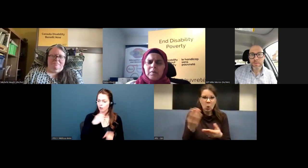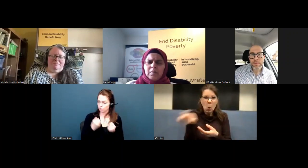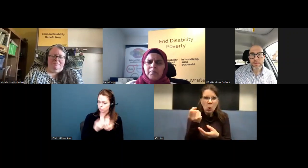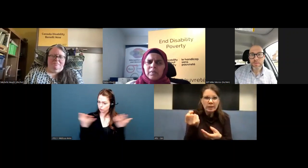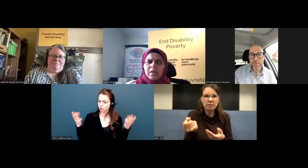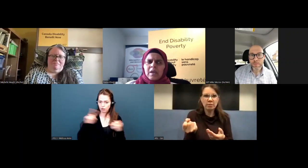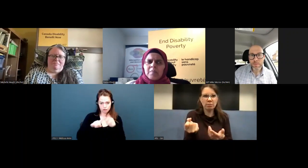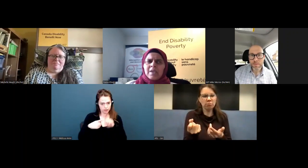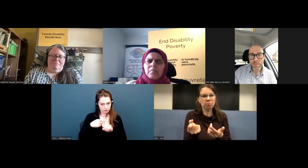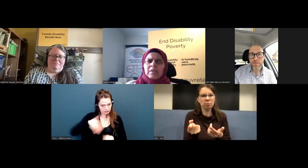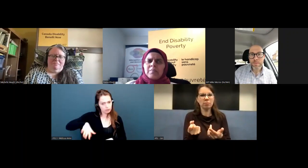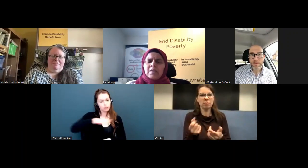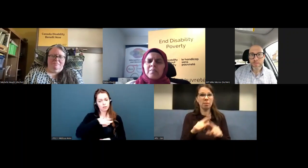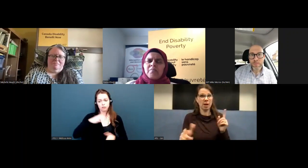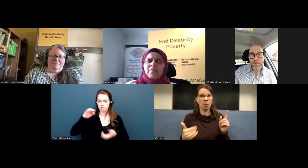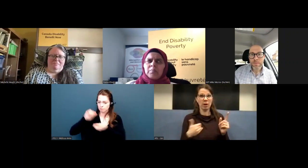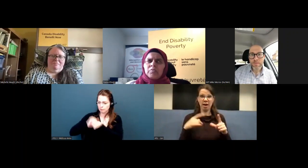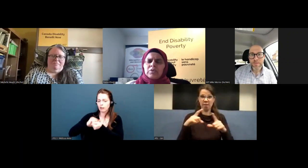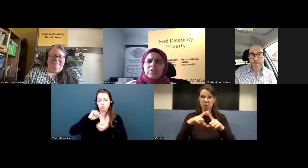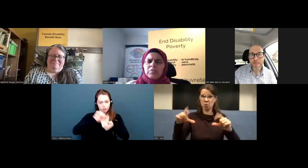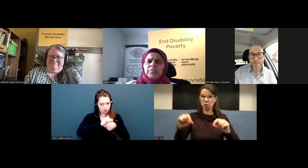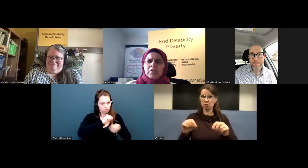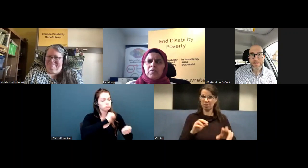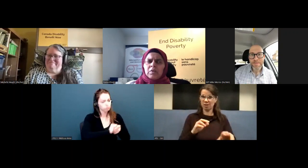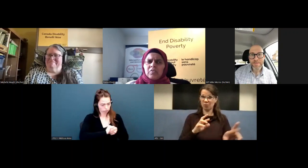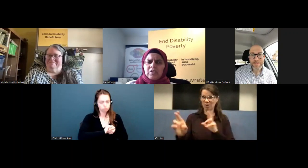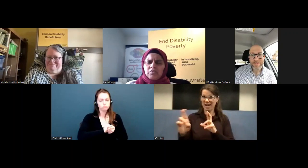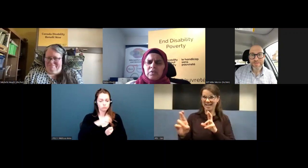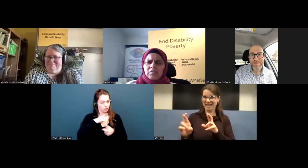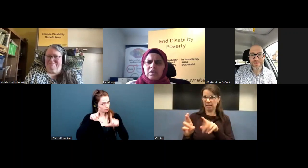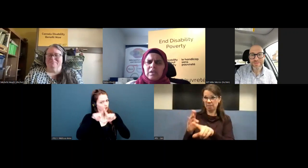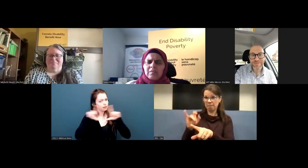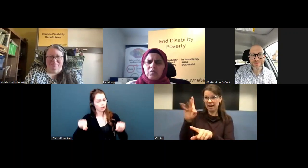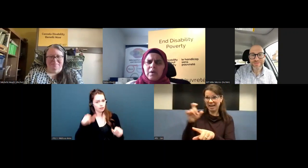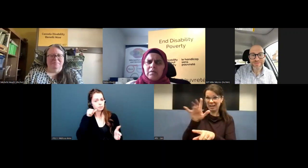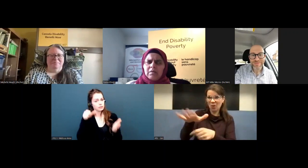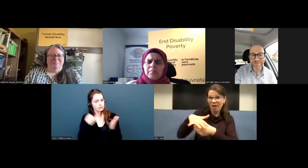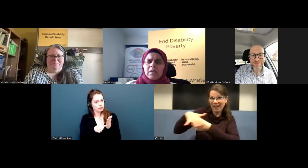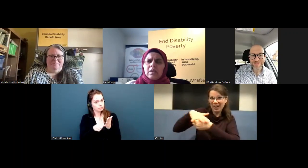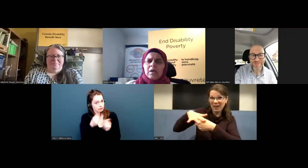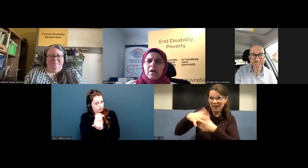MIKE, WE CAN MAKE THEM AVAILABLE TO YOU FOR YOUR CONSTITUENCY AS WELL.